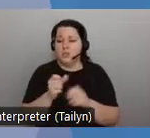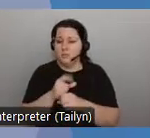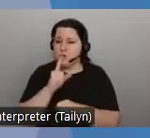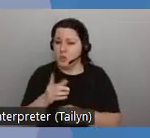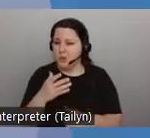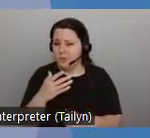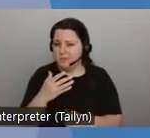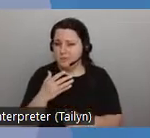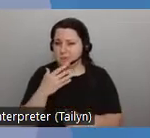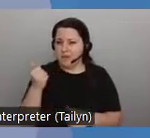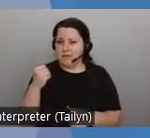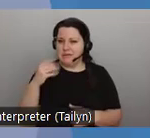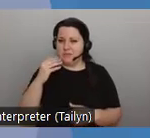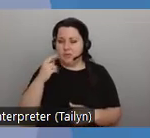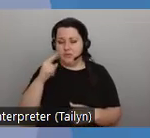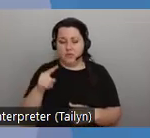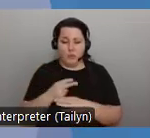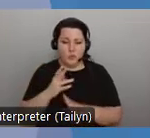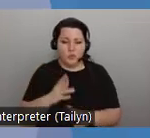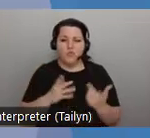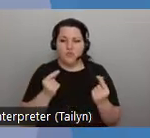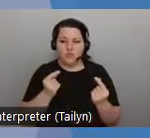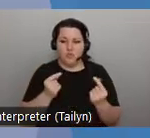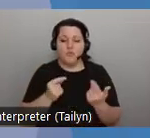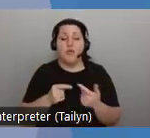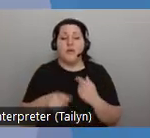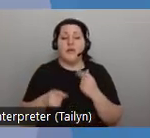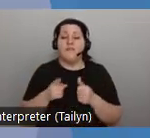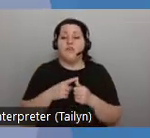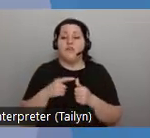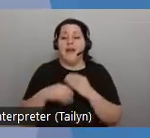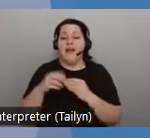setting up as simply as possible. Now, if you're using a table to share data then there are a